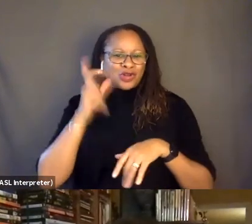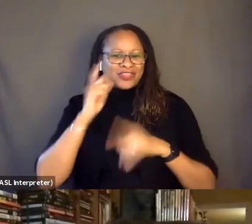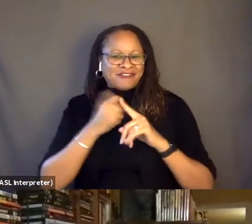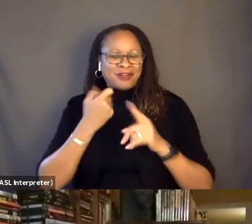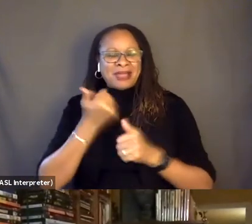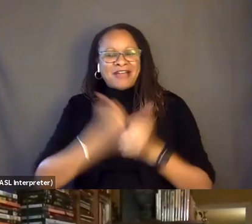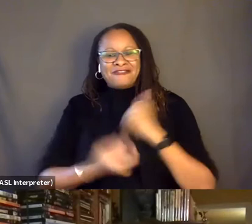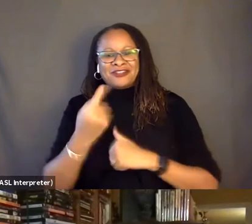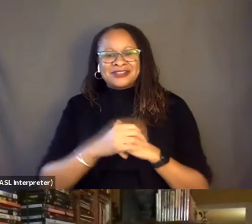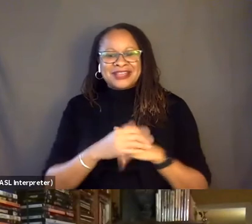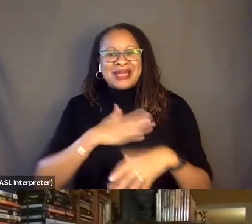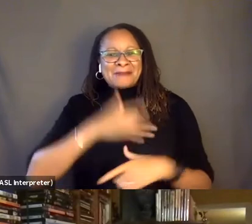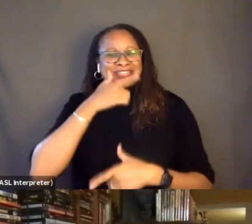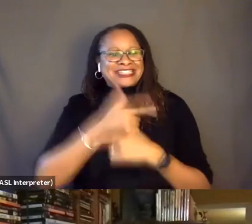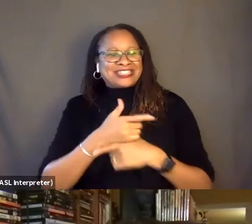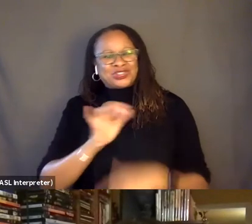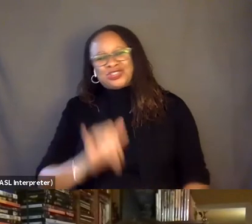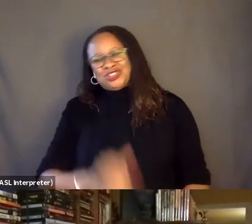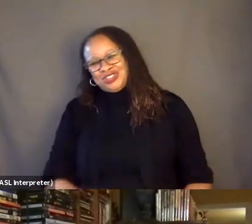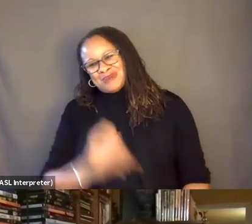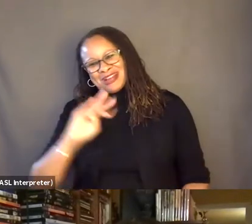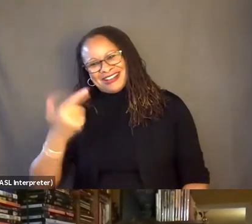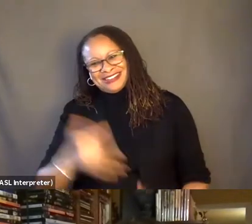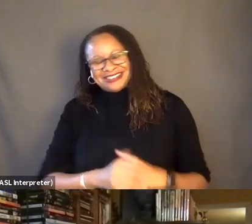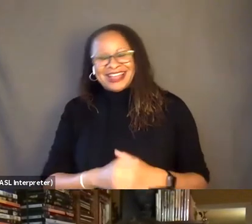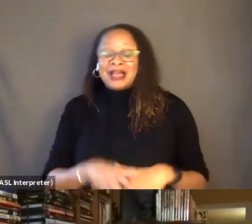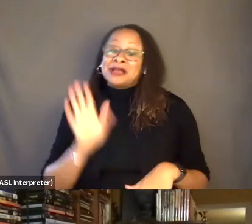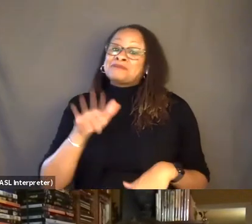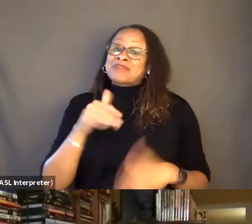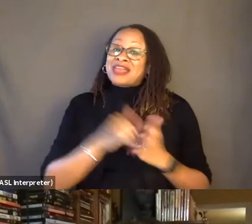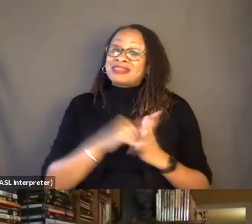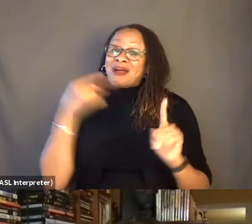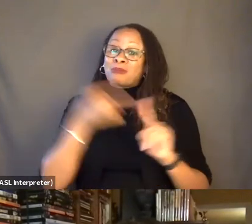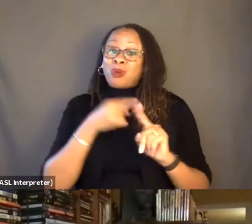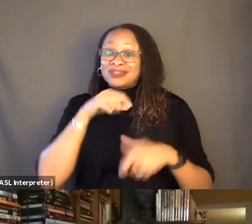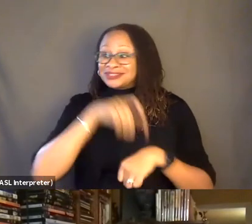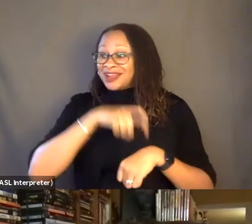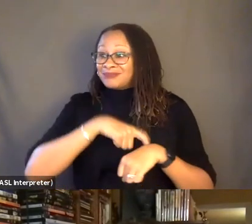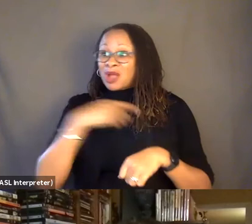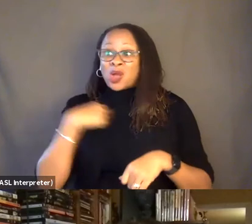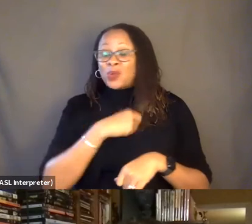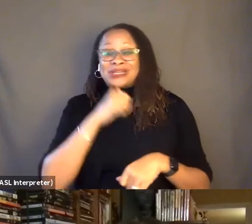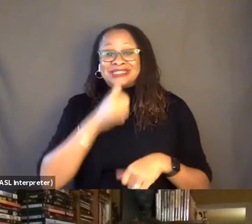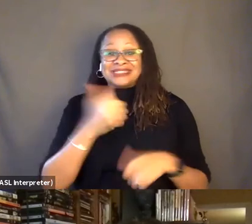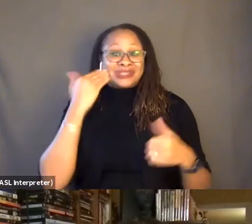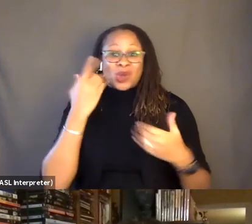Sister, my gosh, look, I guess at that point in time, we didn't know where anything would go,